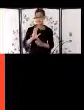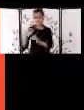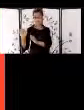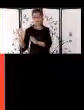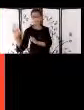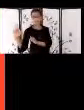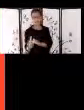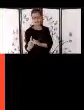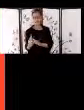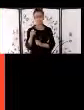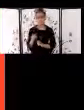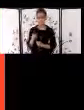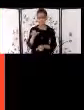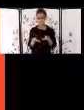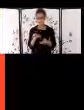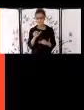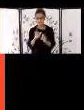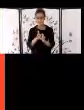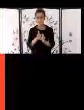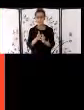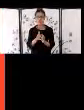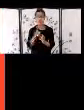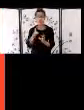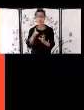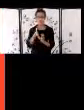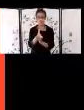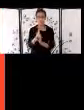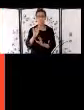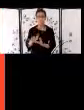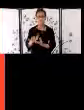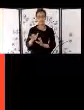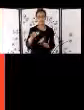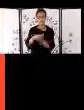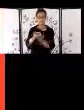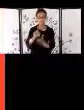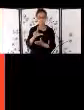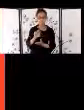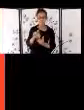process, please know that our program staff are available to help guide and support you.